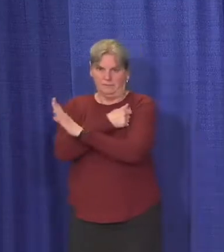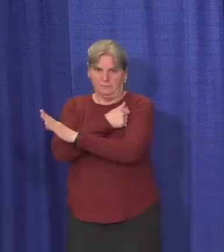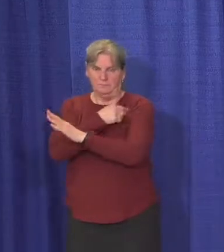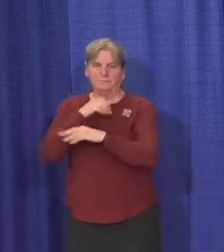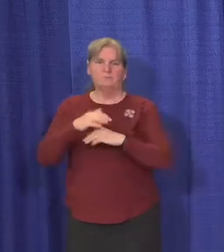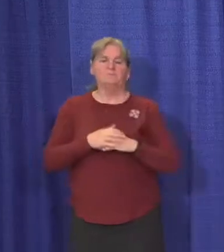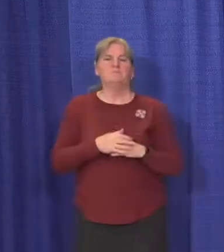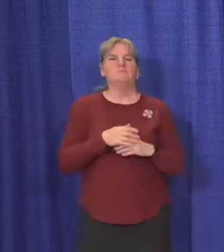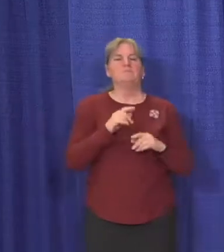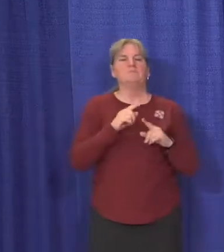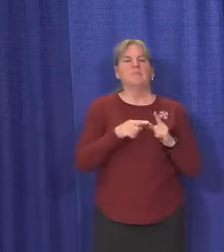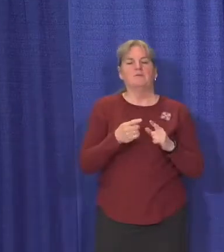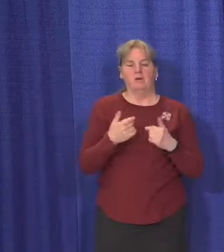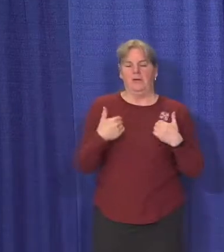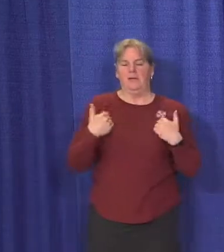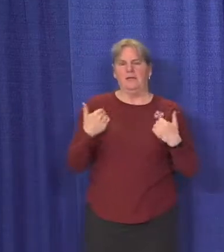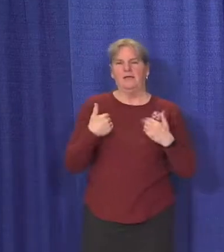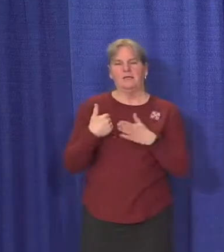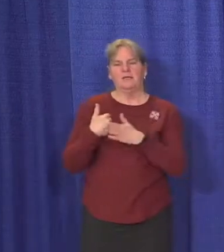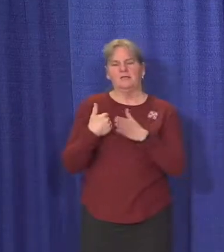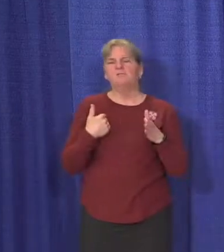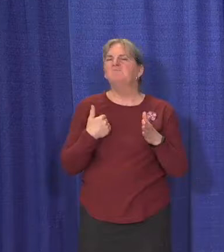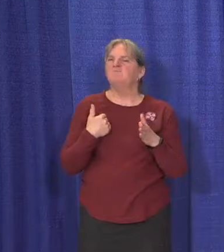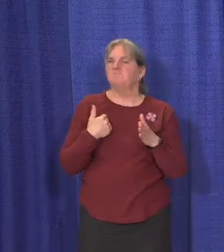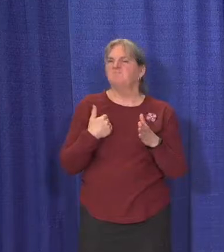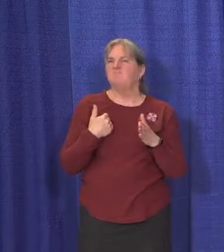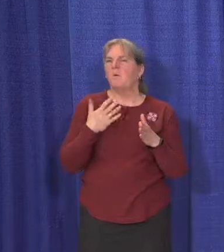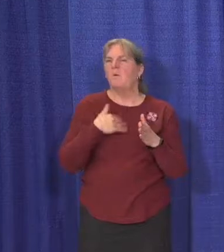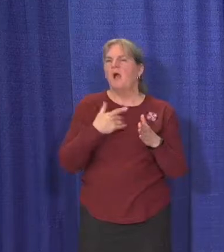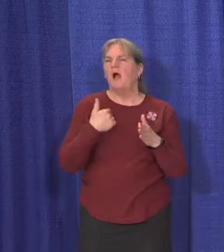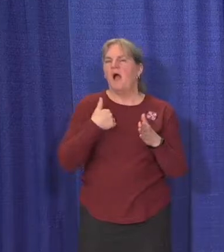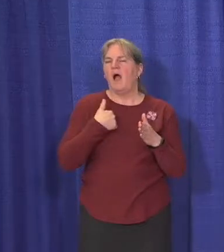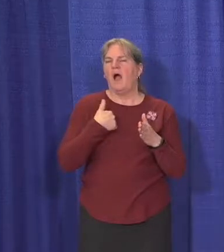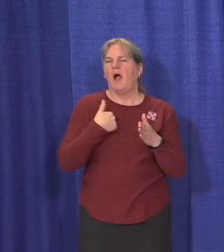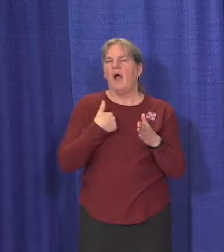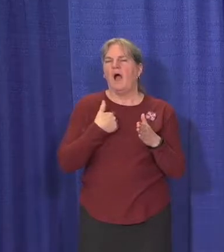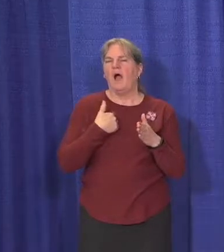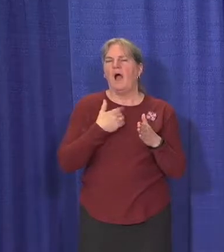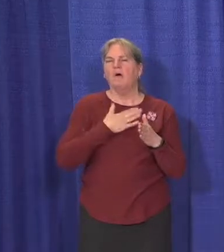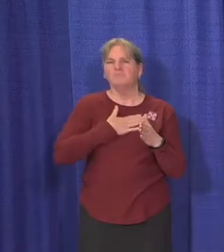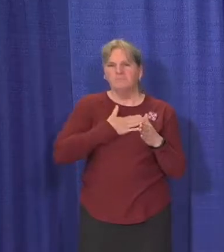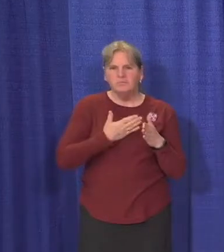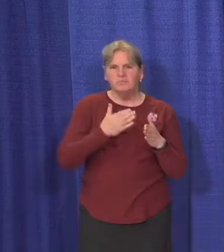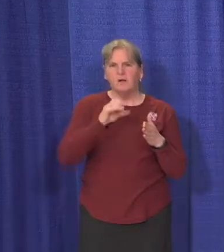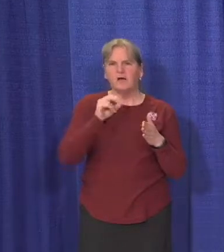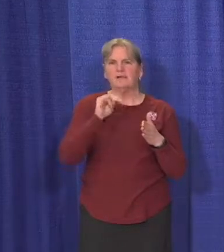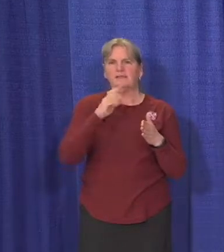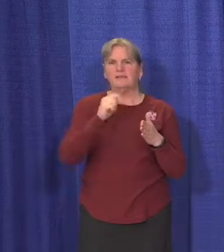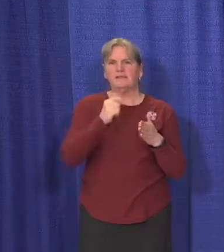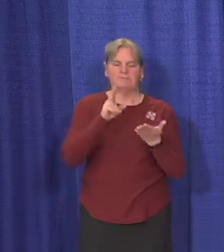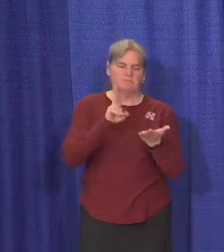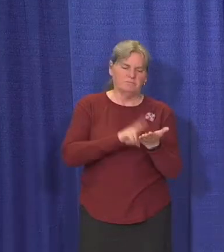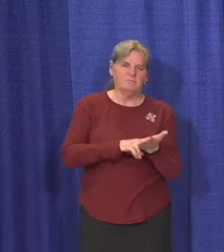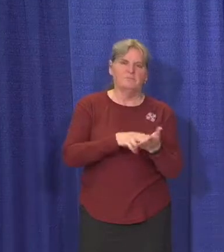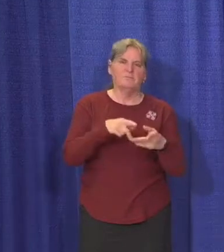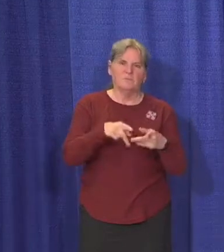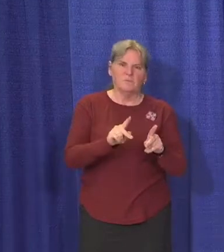would be able to walk in and receive thought independently. But there will be a consent